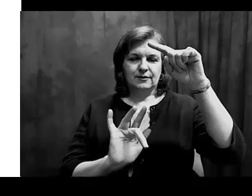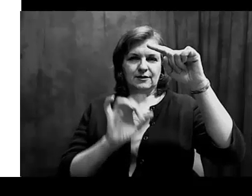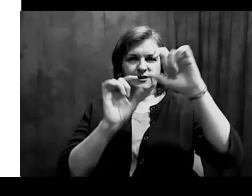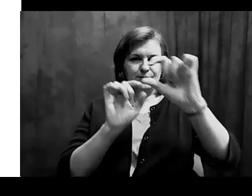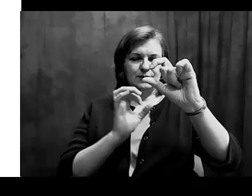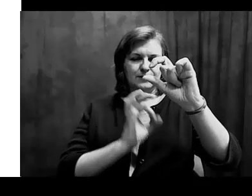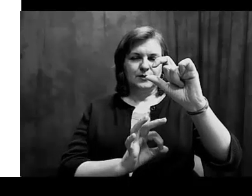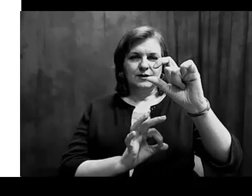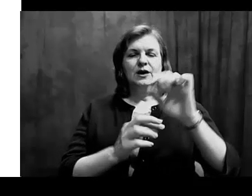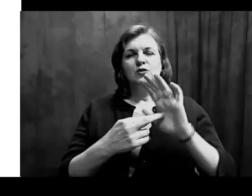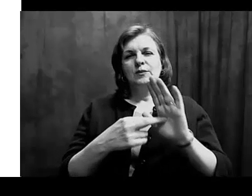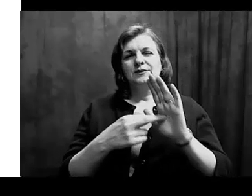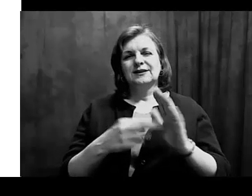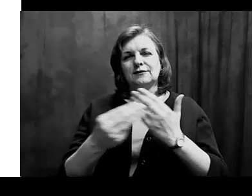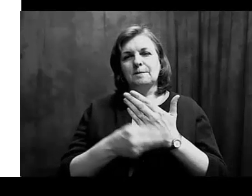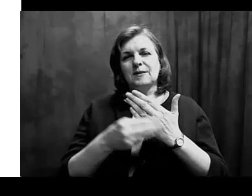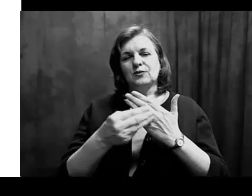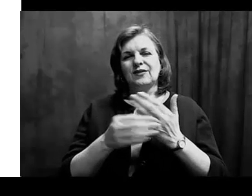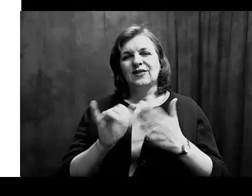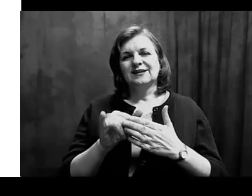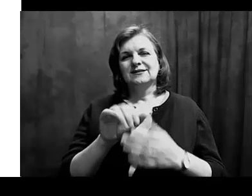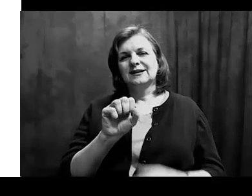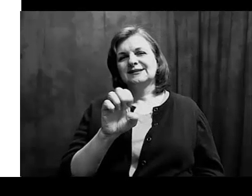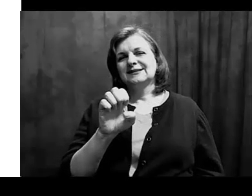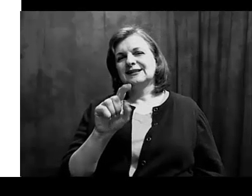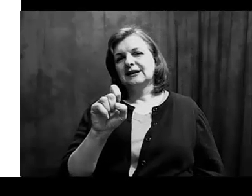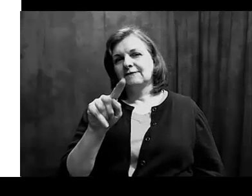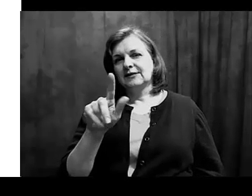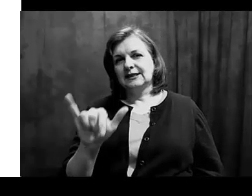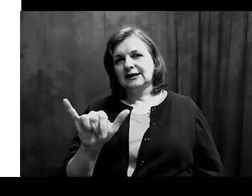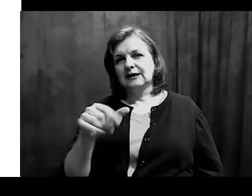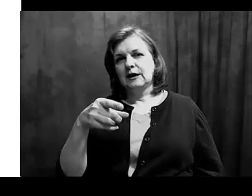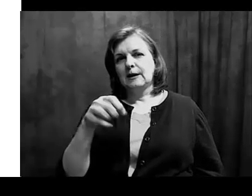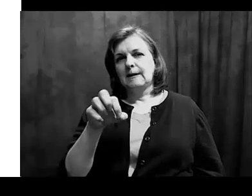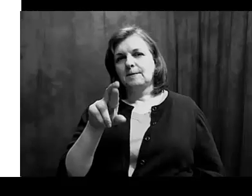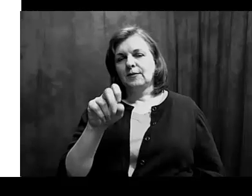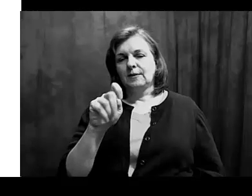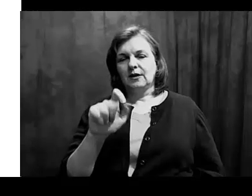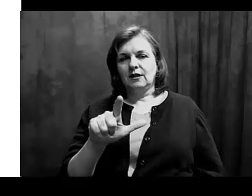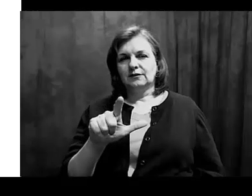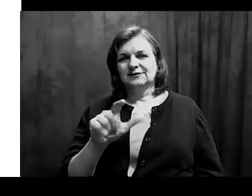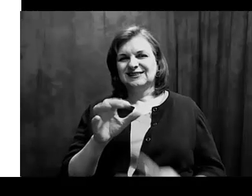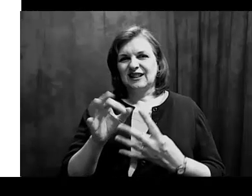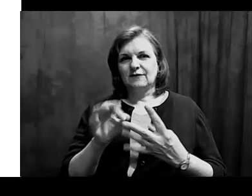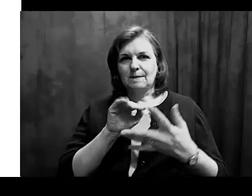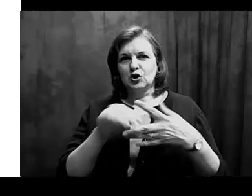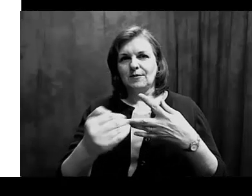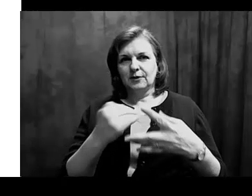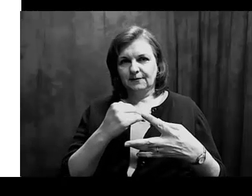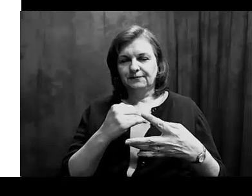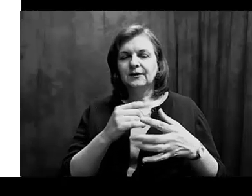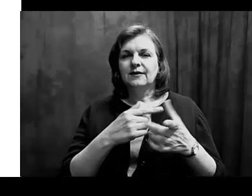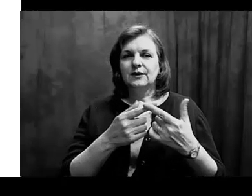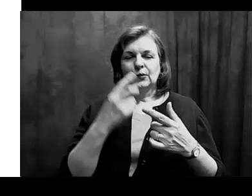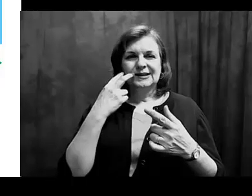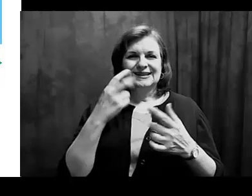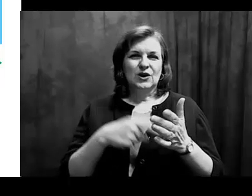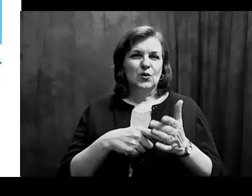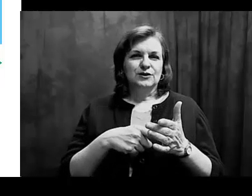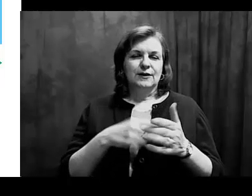this means that whatever the cell wants or needs to do has to move with the gradient